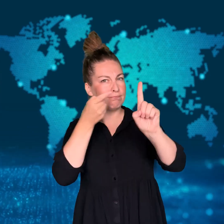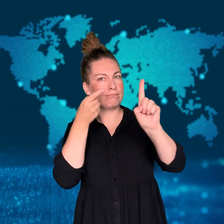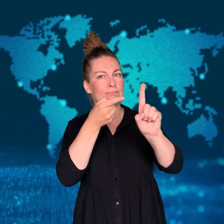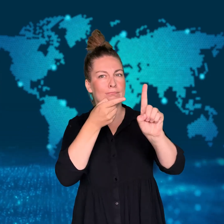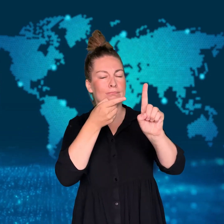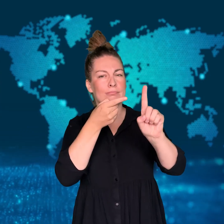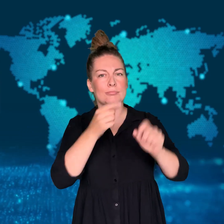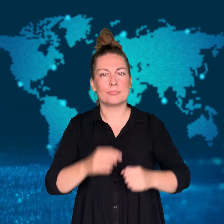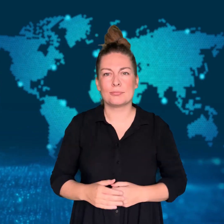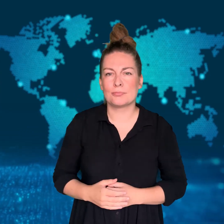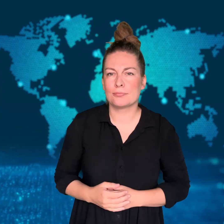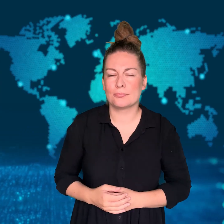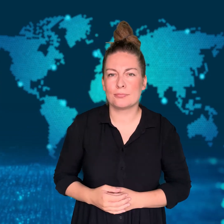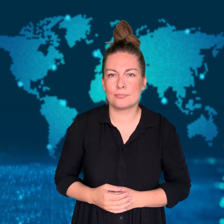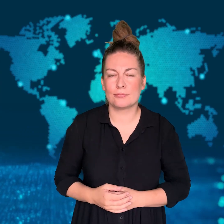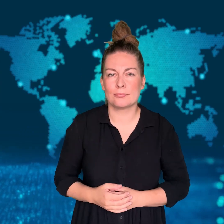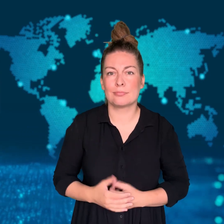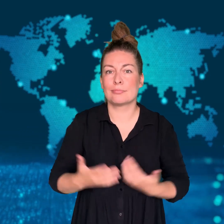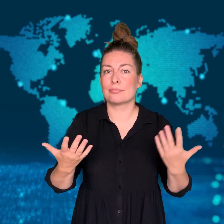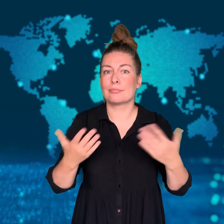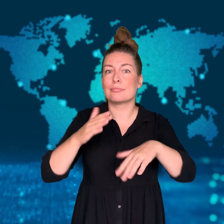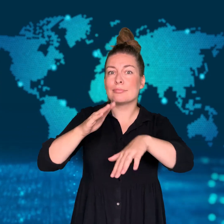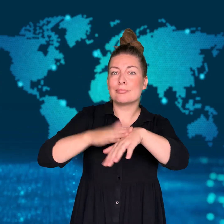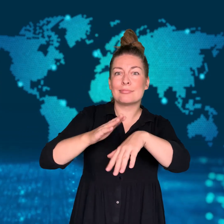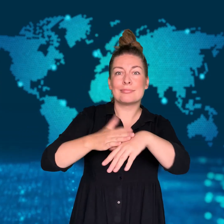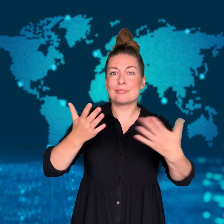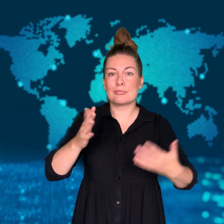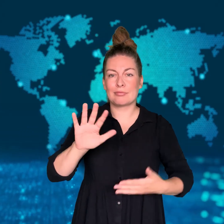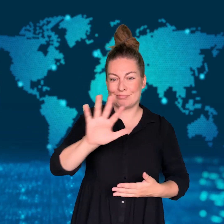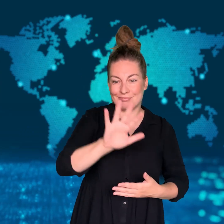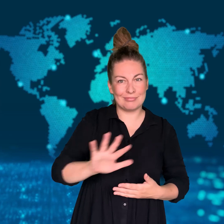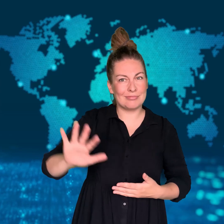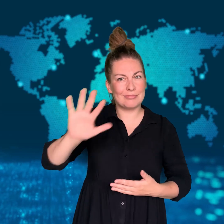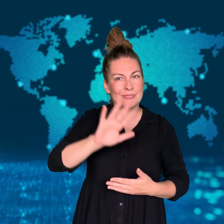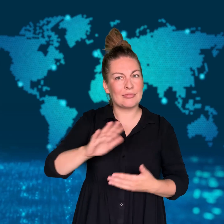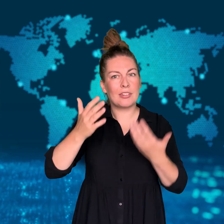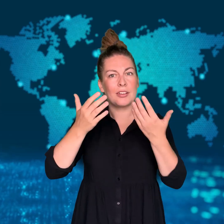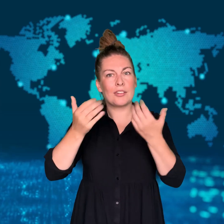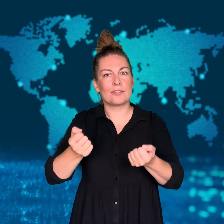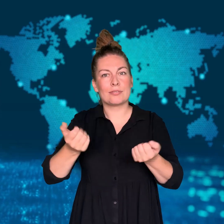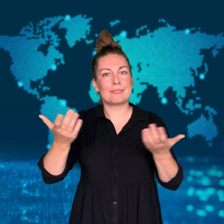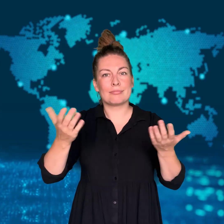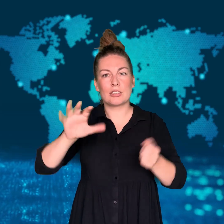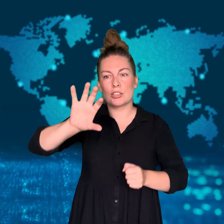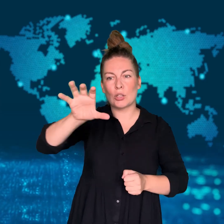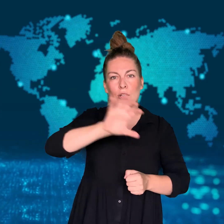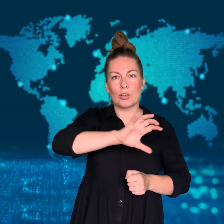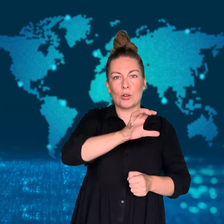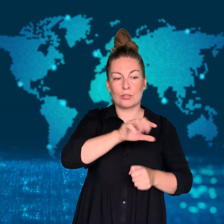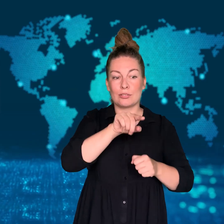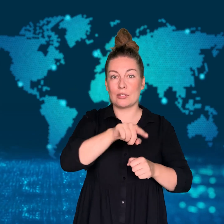The claimed areas overlap the exclusive economic zones of